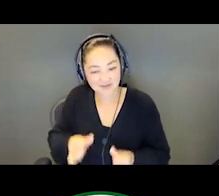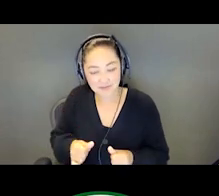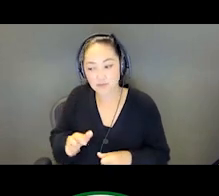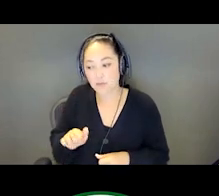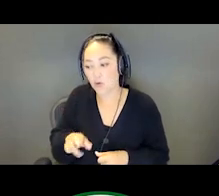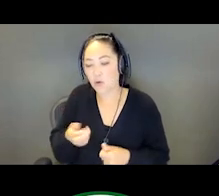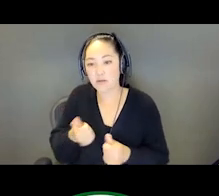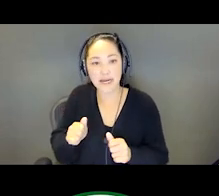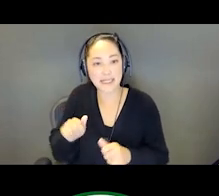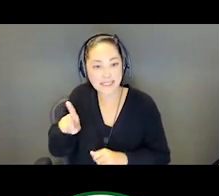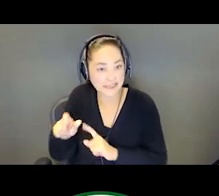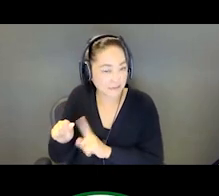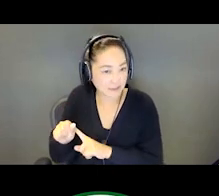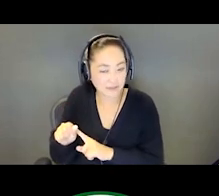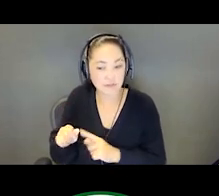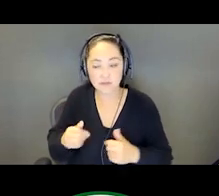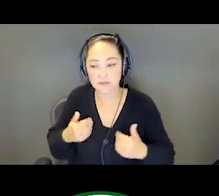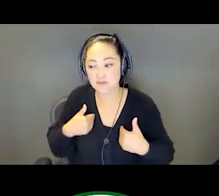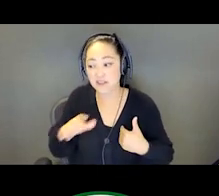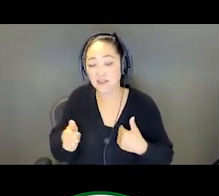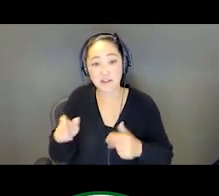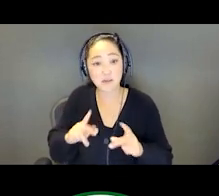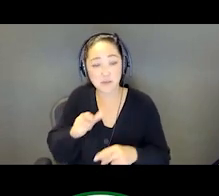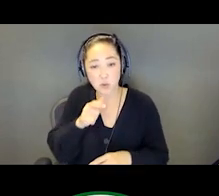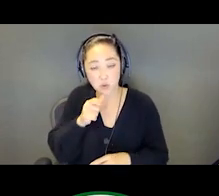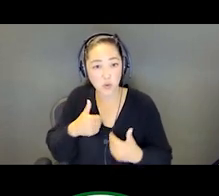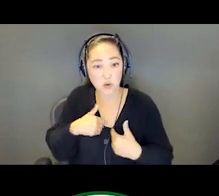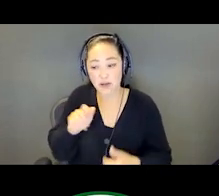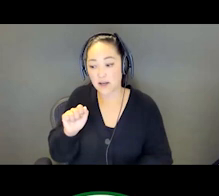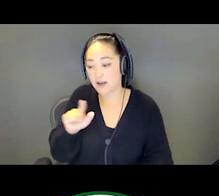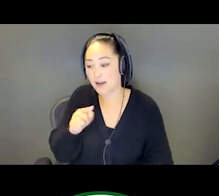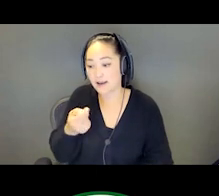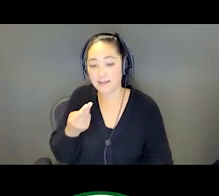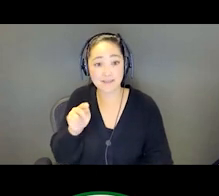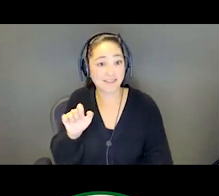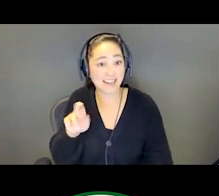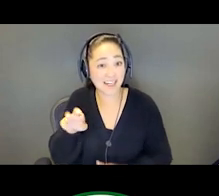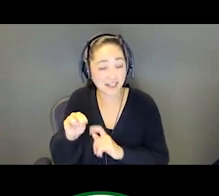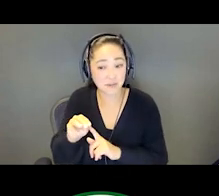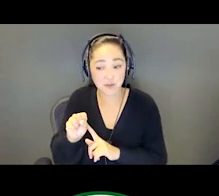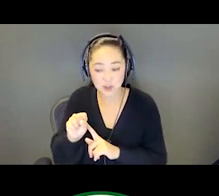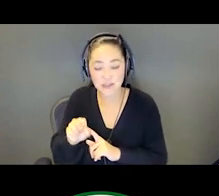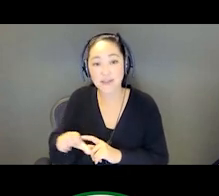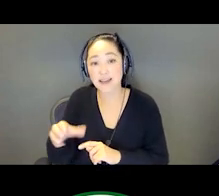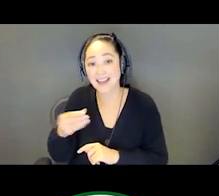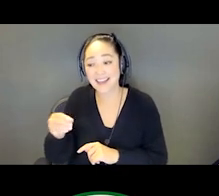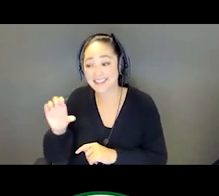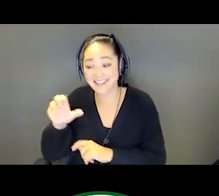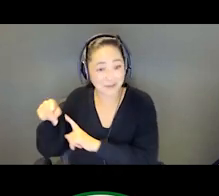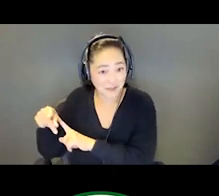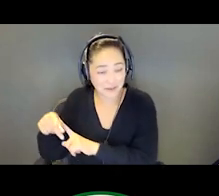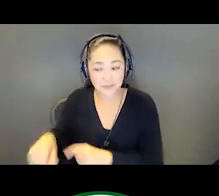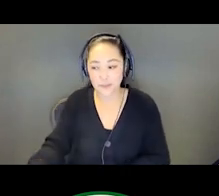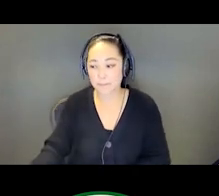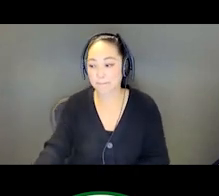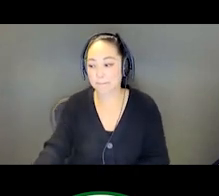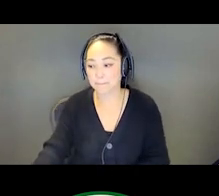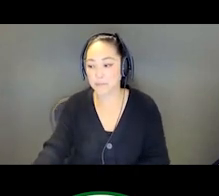We have a lot of people that live with the Alzheimer's, and as As far as I understand